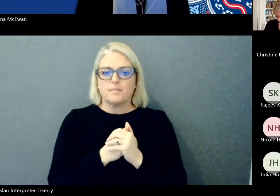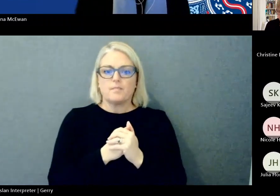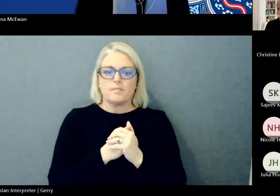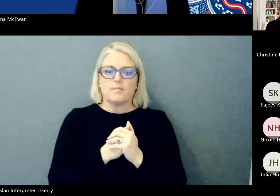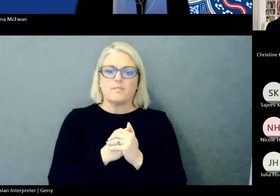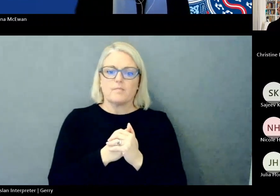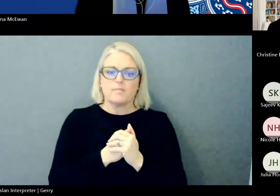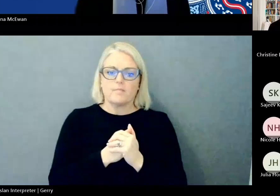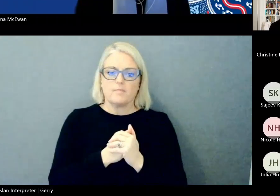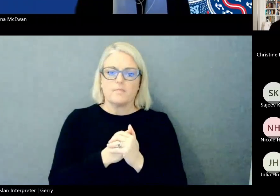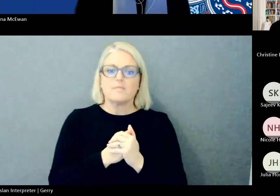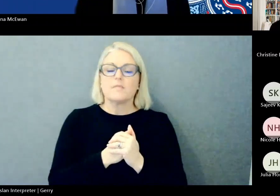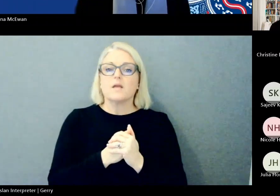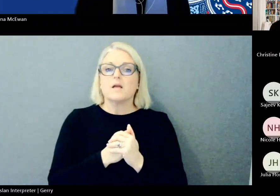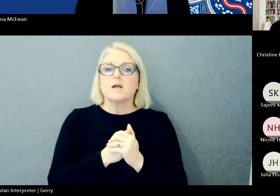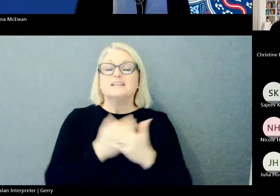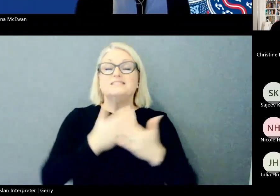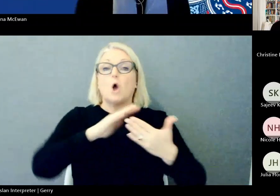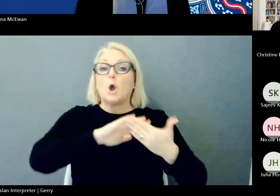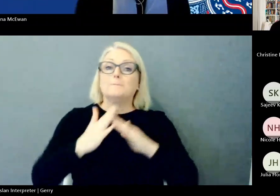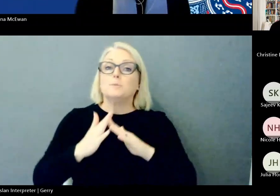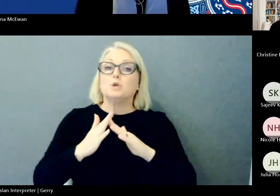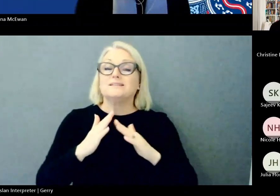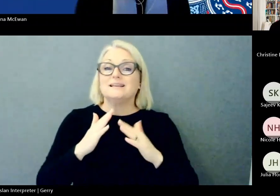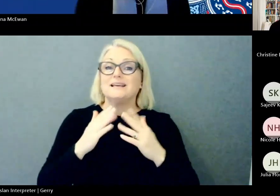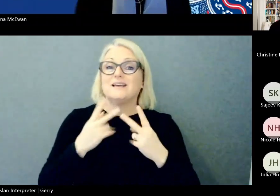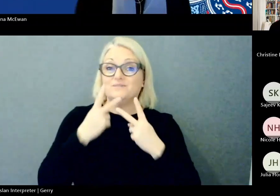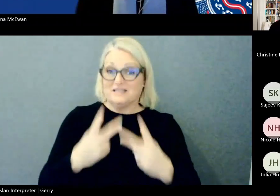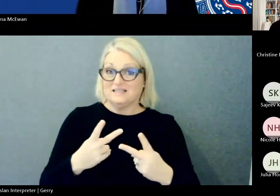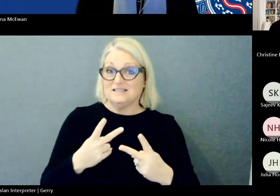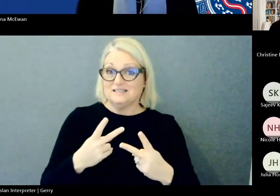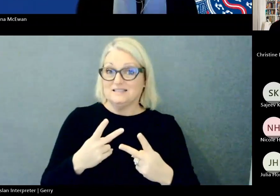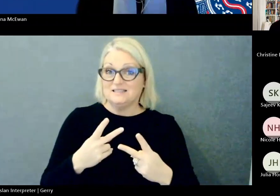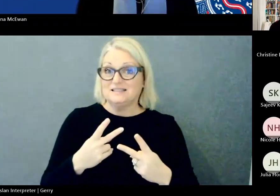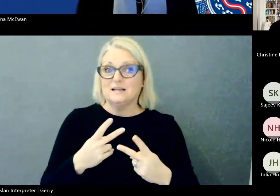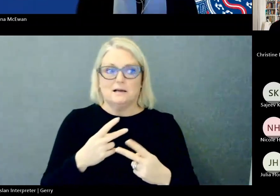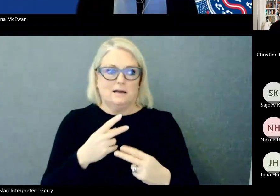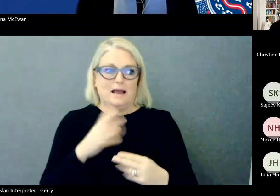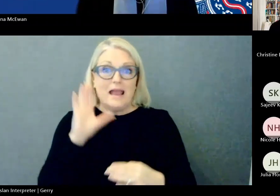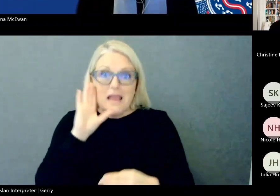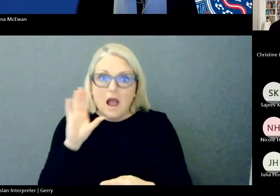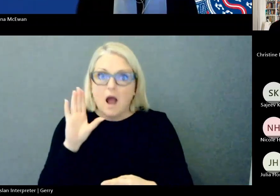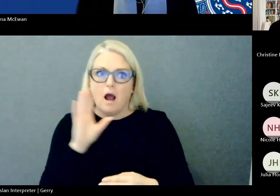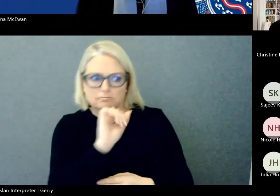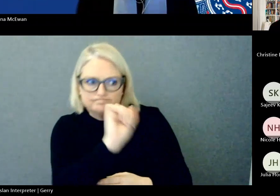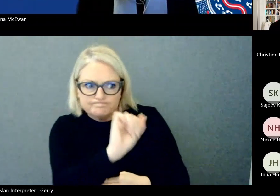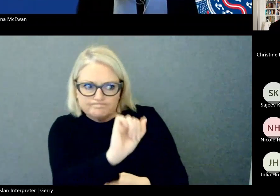and the visitors see it's the voice of other people that is the driver around what good quality looks like.